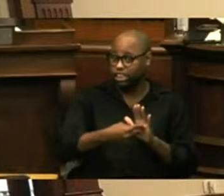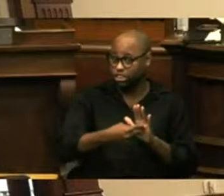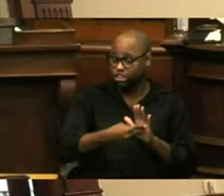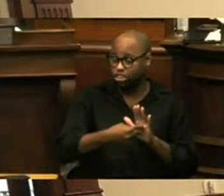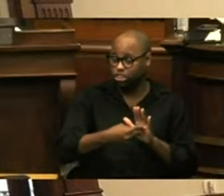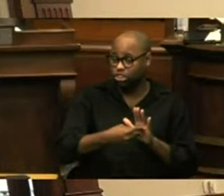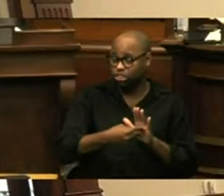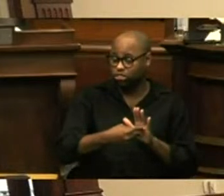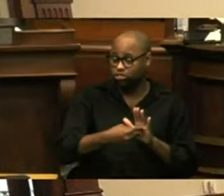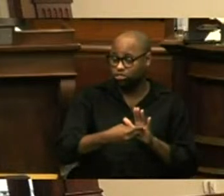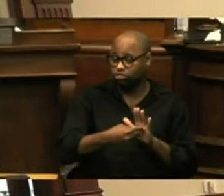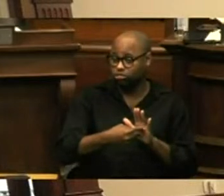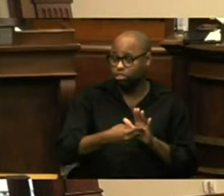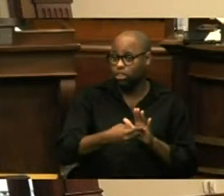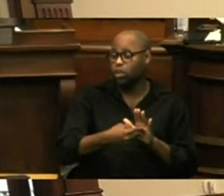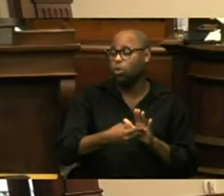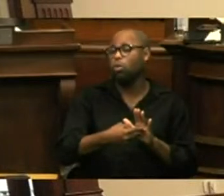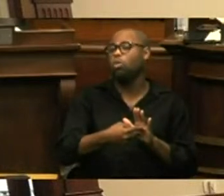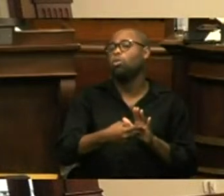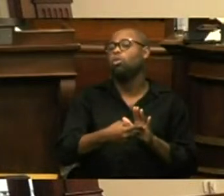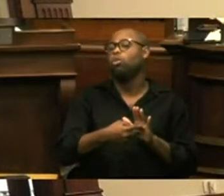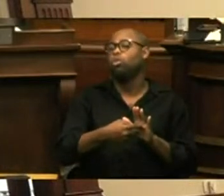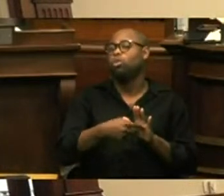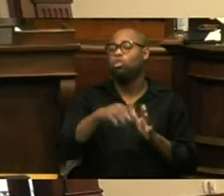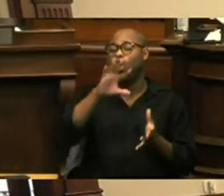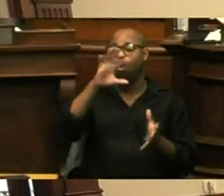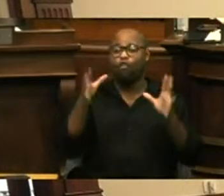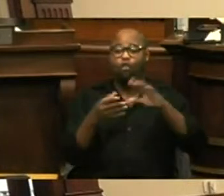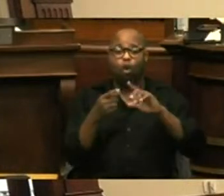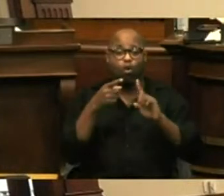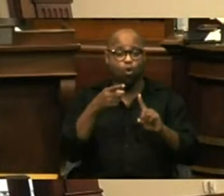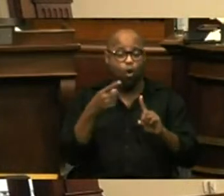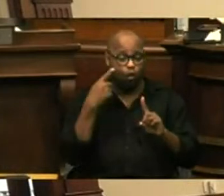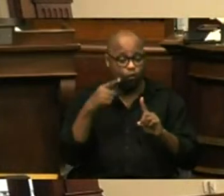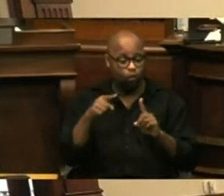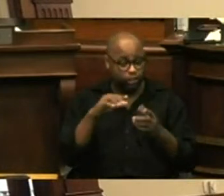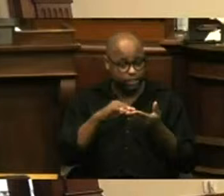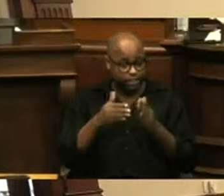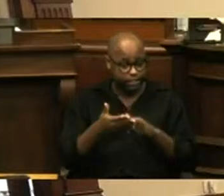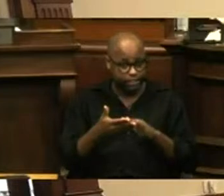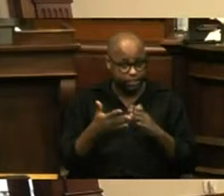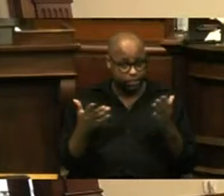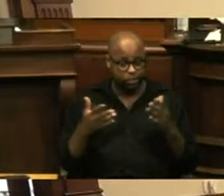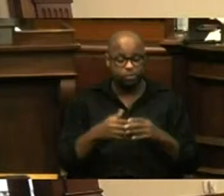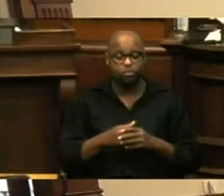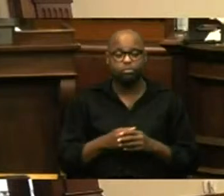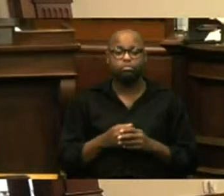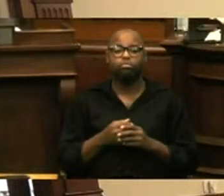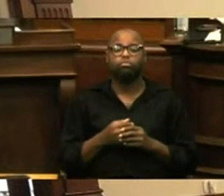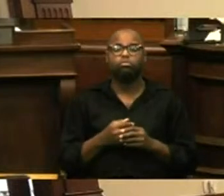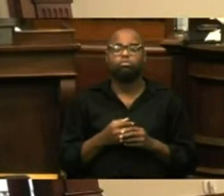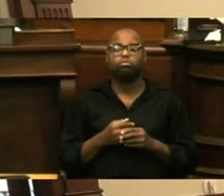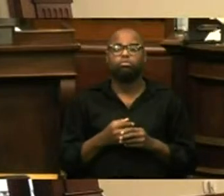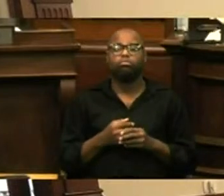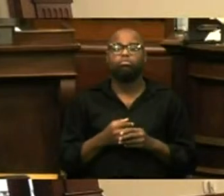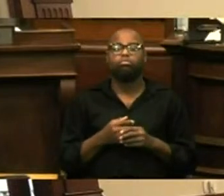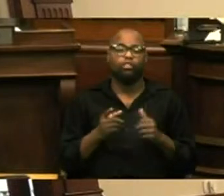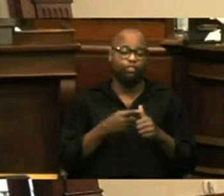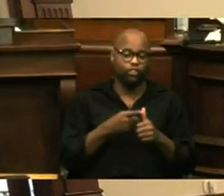intention or the I guess what is